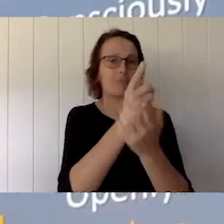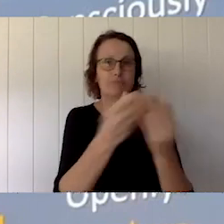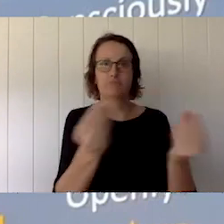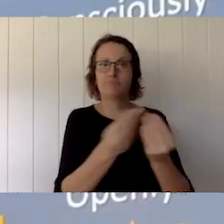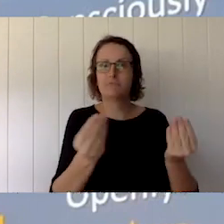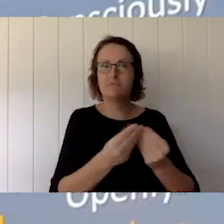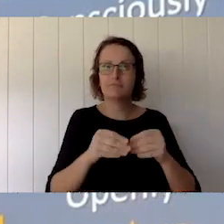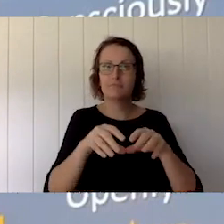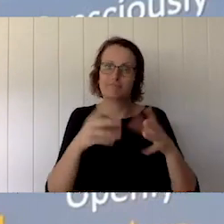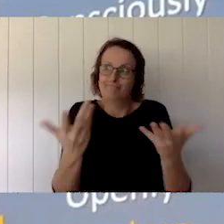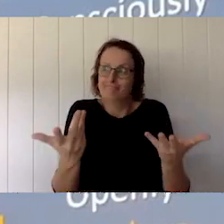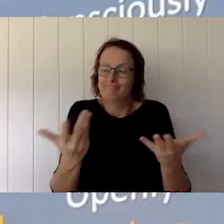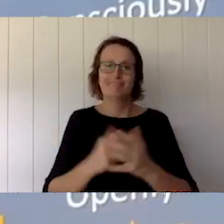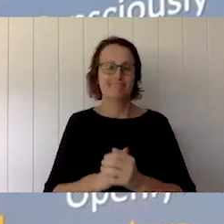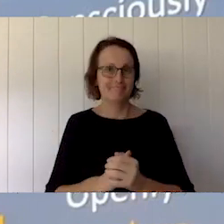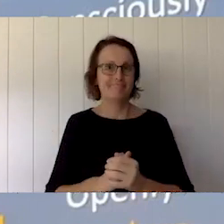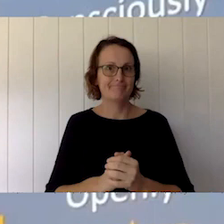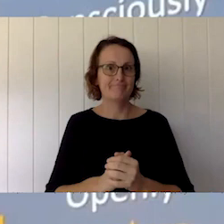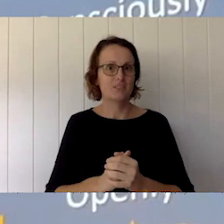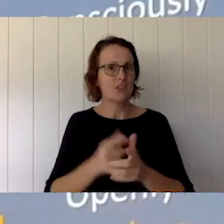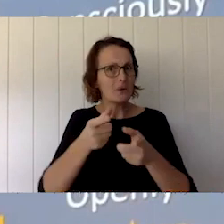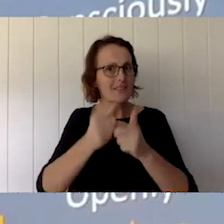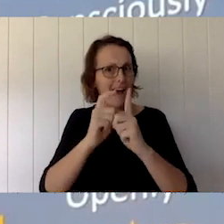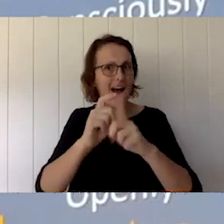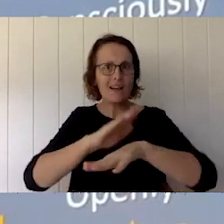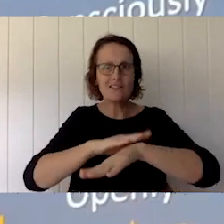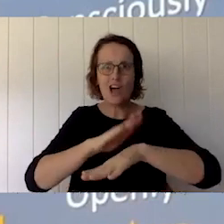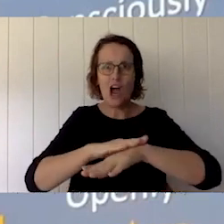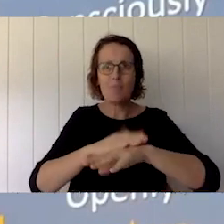large groups of people, has been put on hold for now. And this makes it a